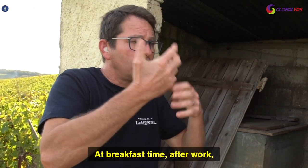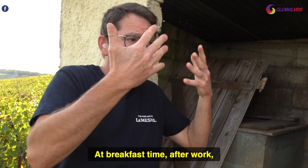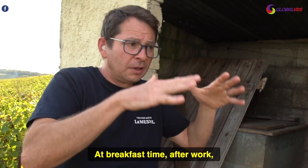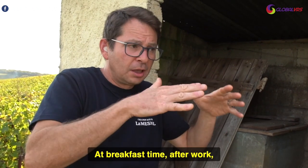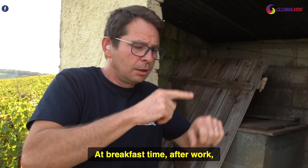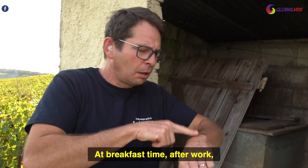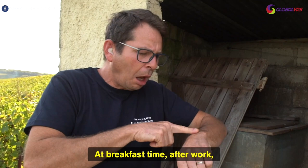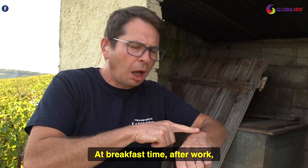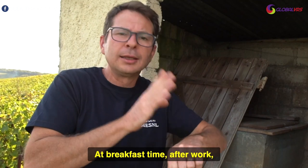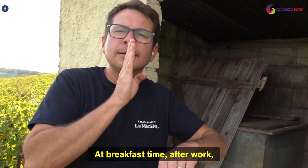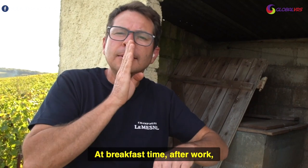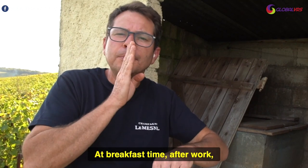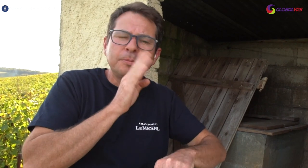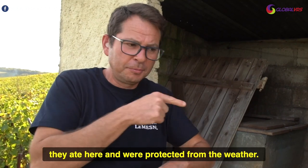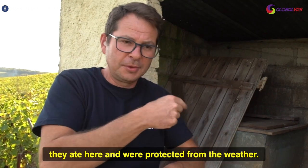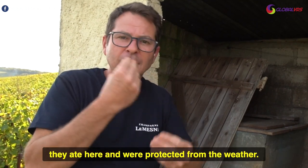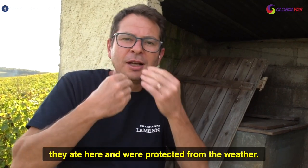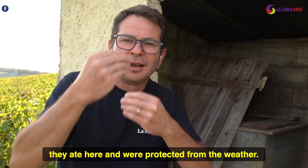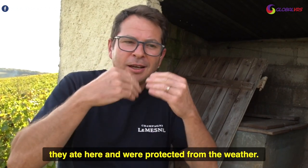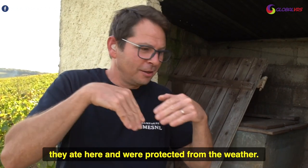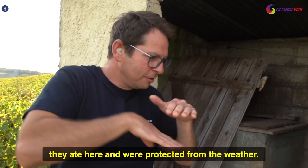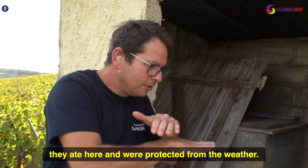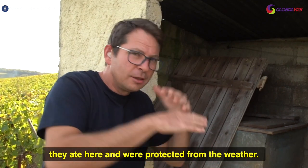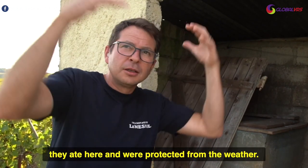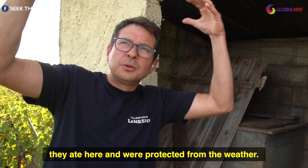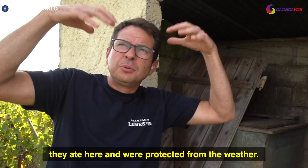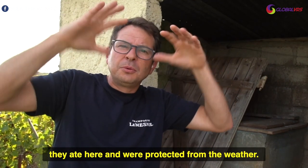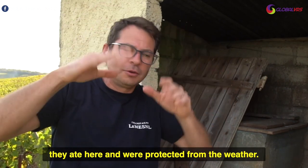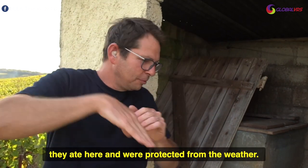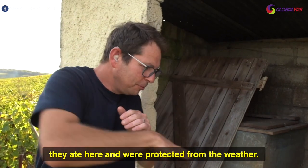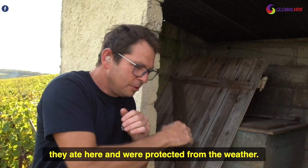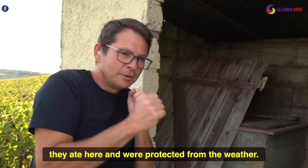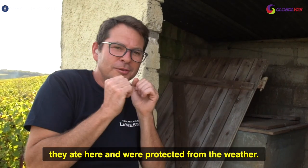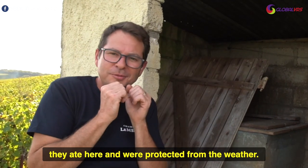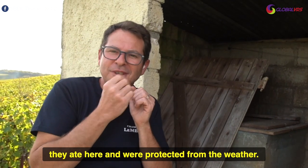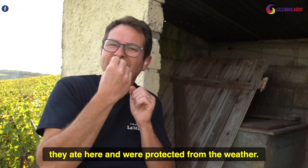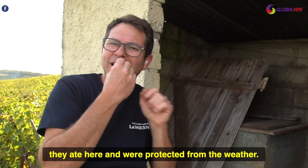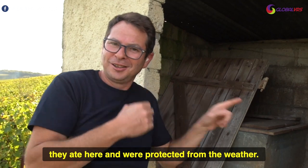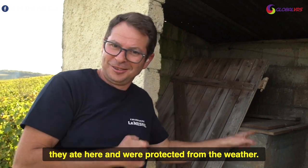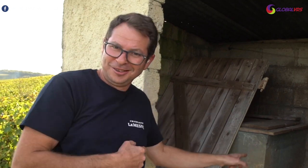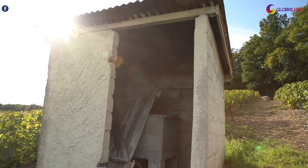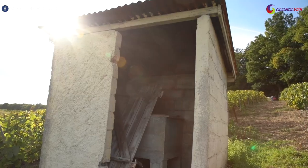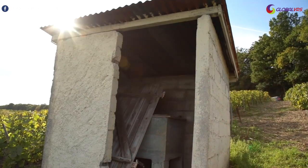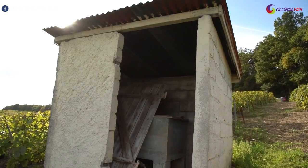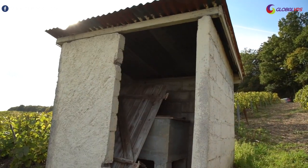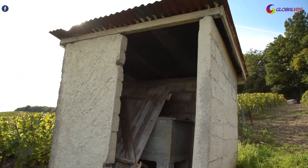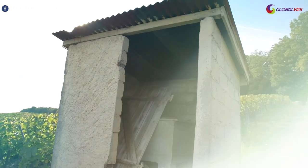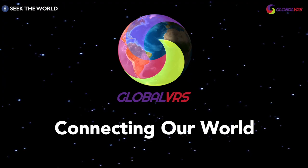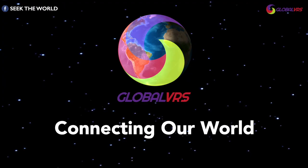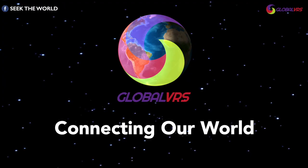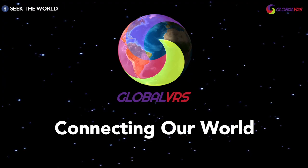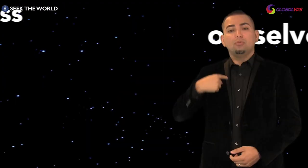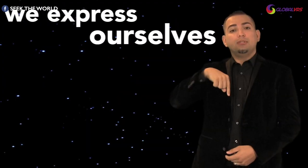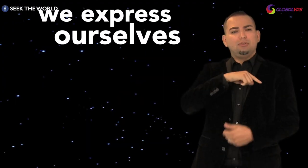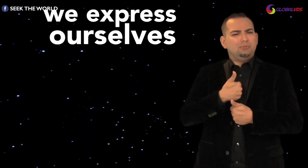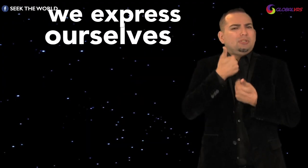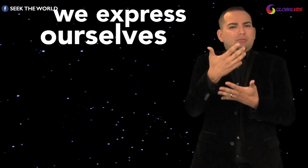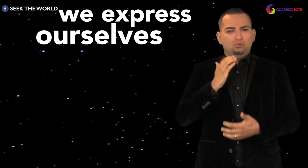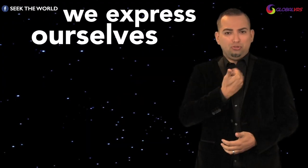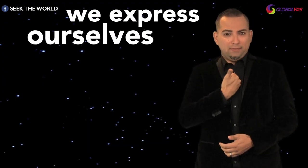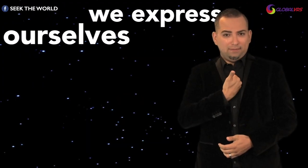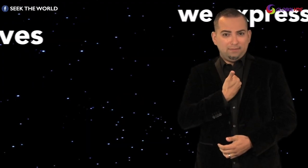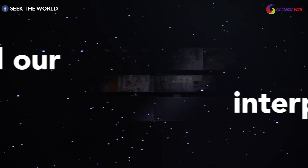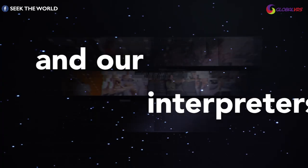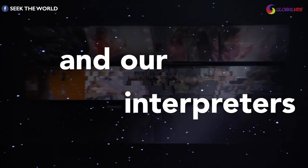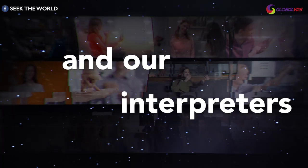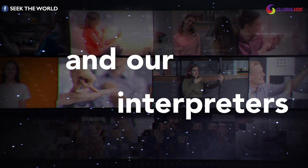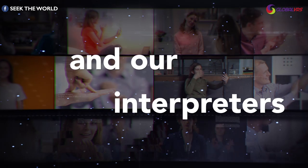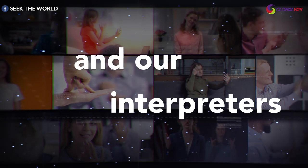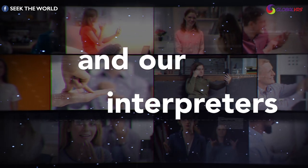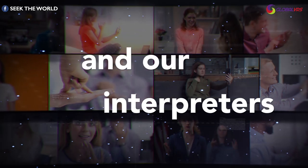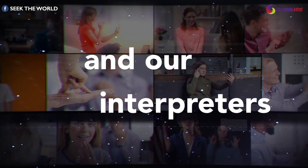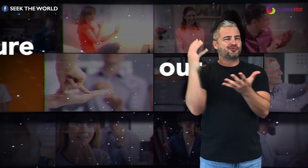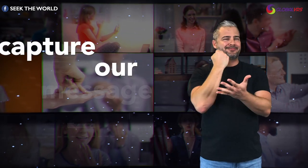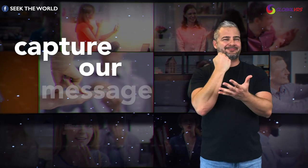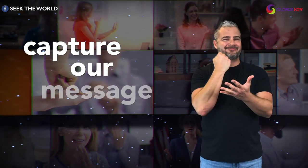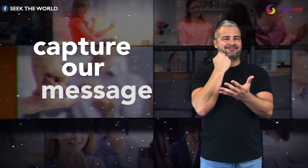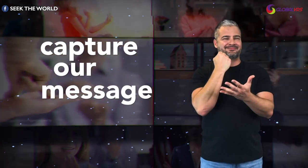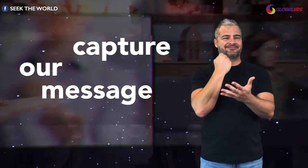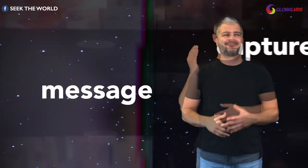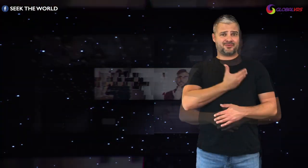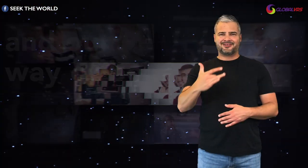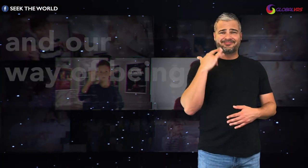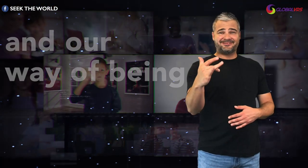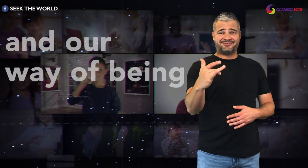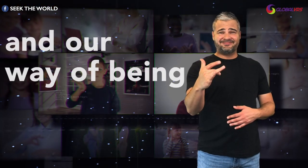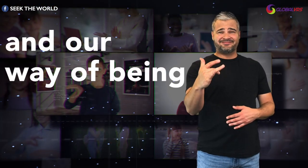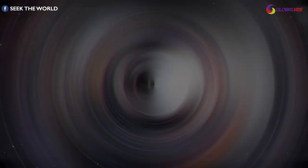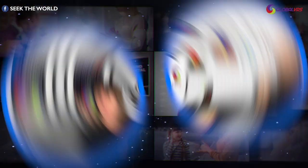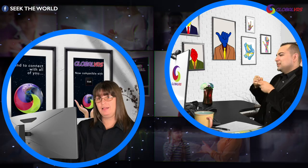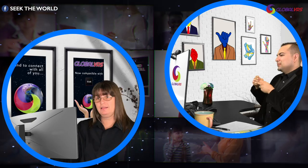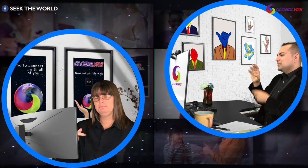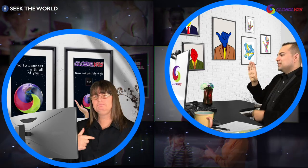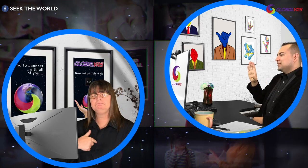at breakfast time after work they ate here and were protected from the weather